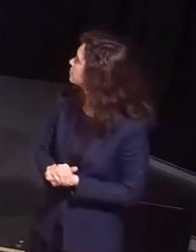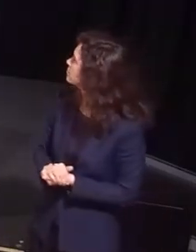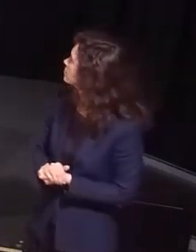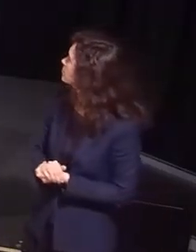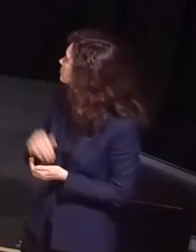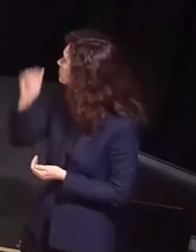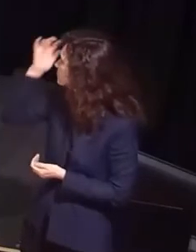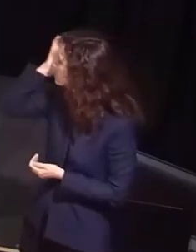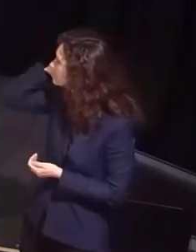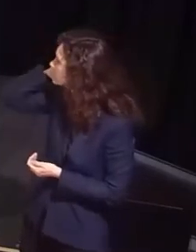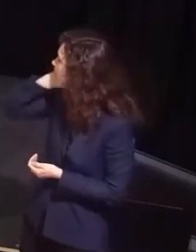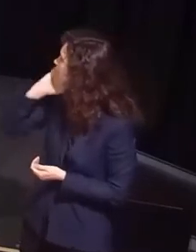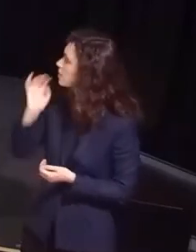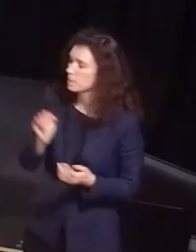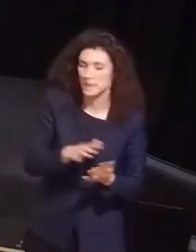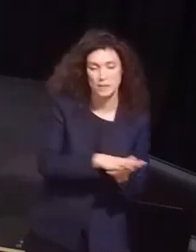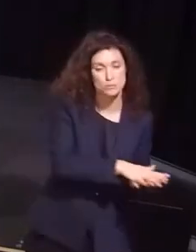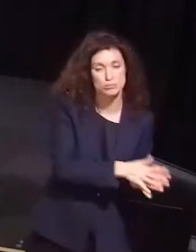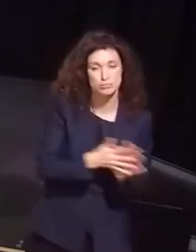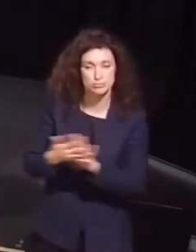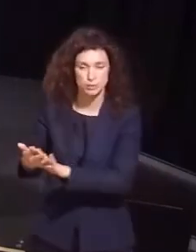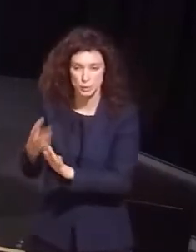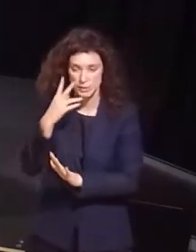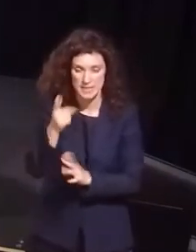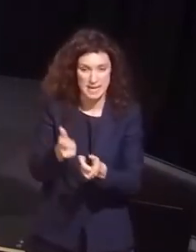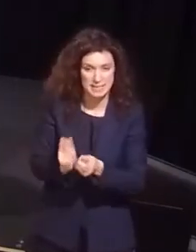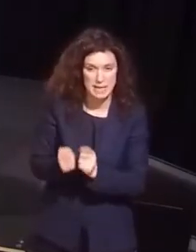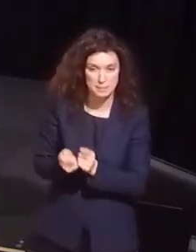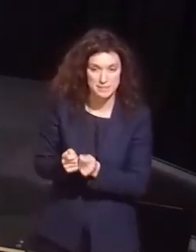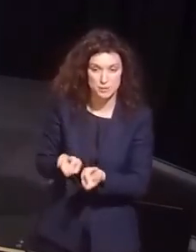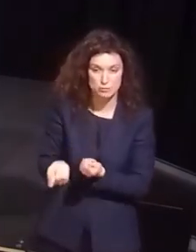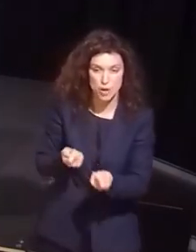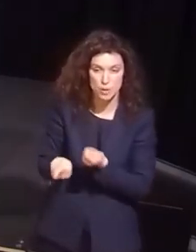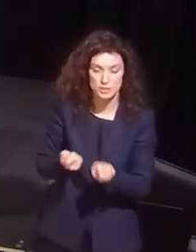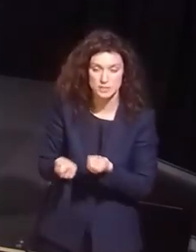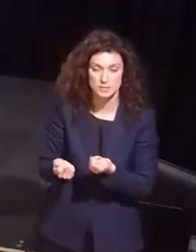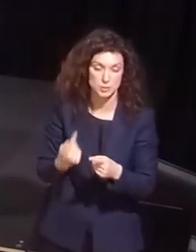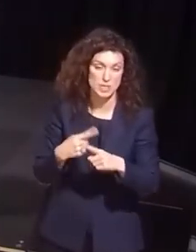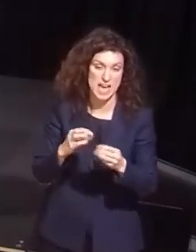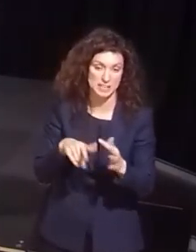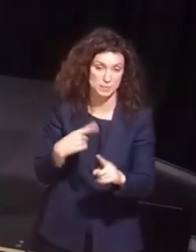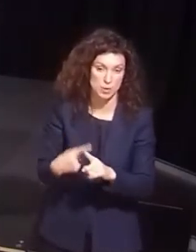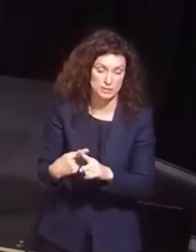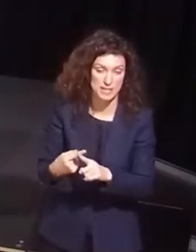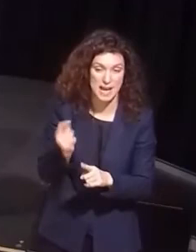adaptive controllers up to the Xbox Adaptive Controller, and the Game Control Mixer,